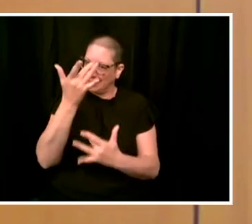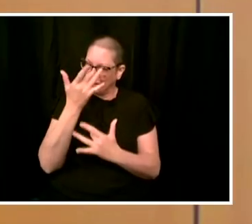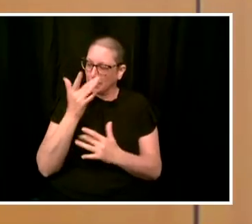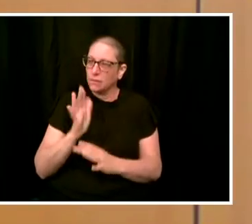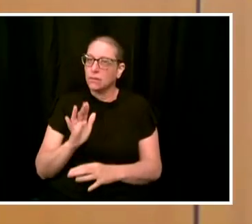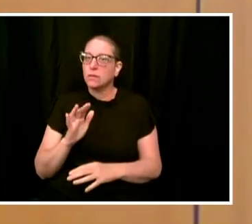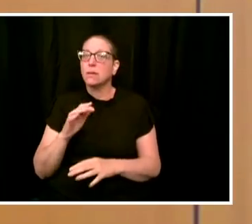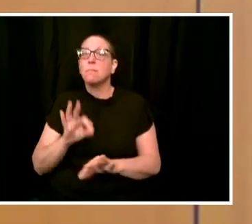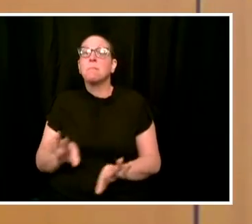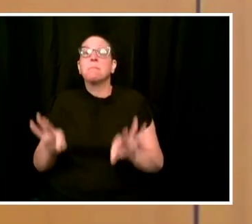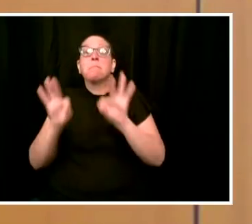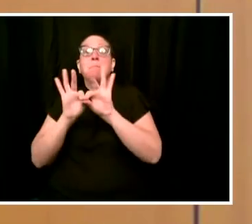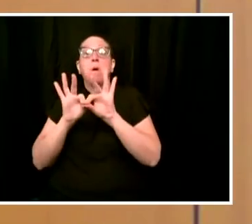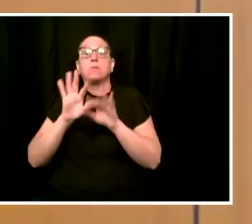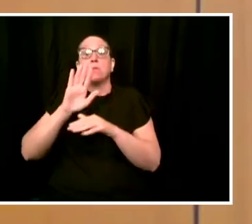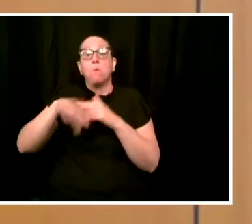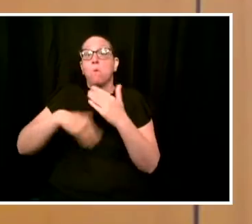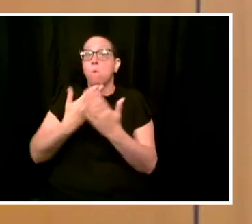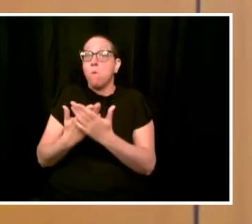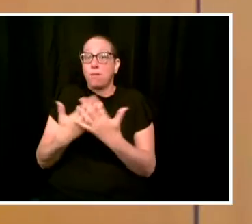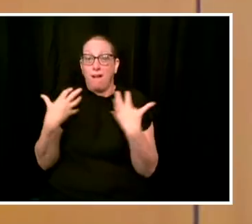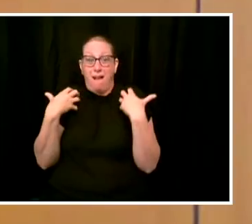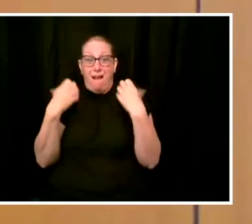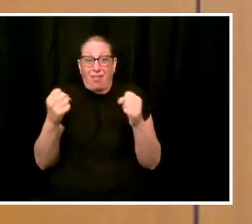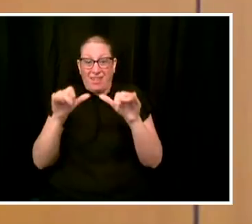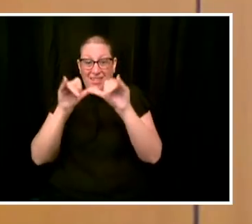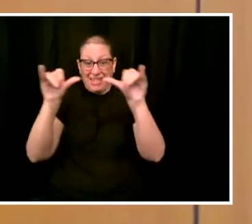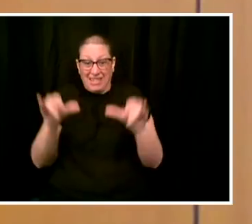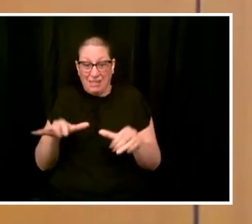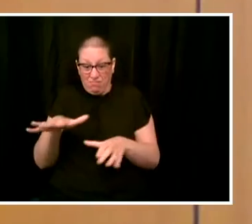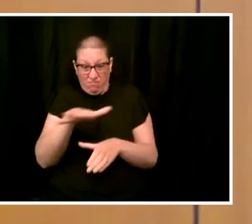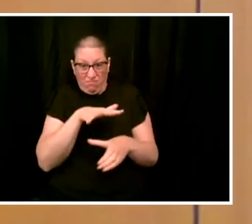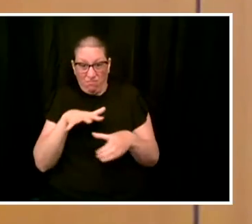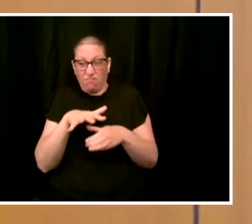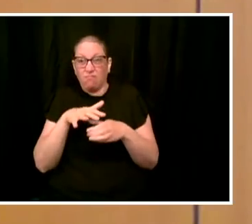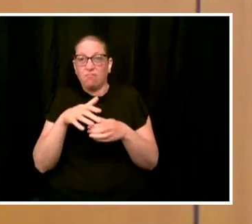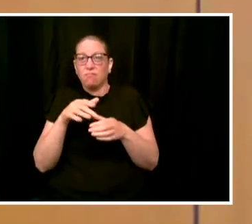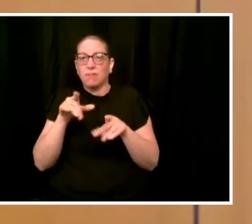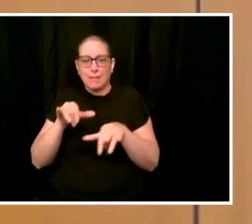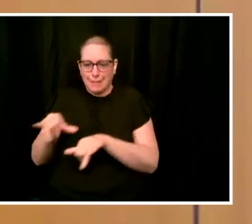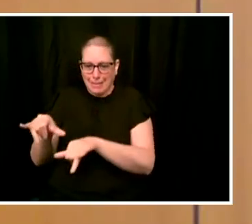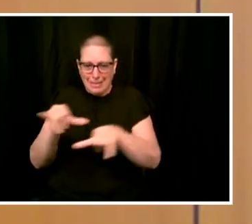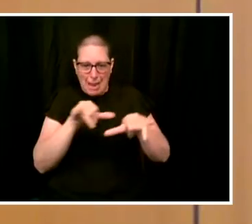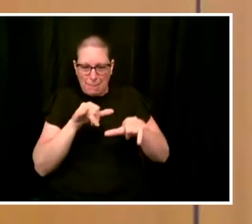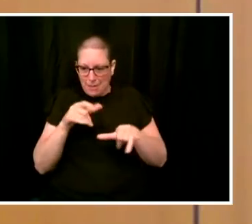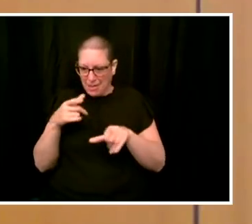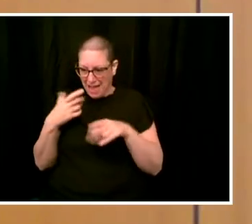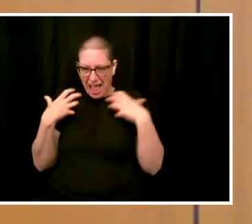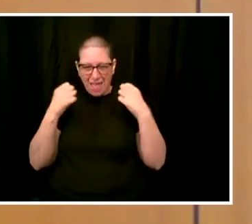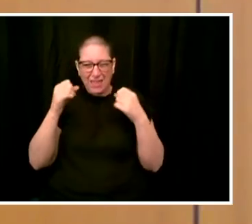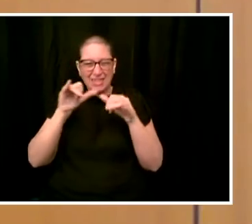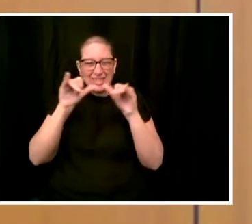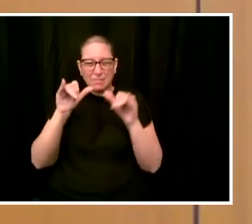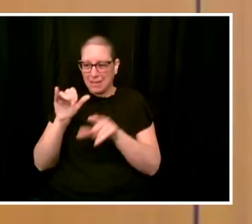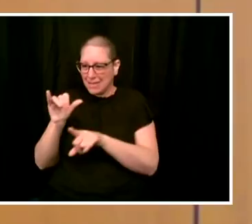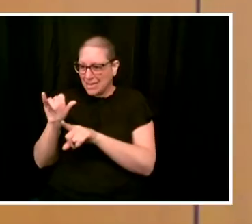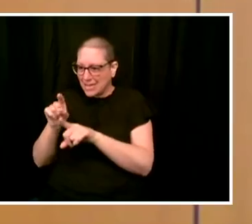PROVIDERS, IT'S IMPORTANT TO HAVE CONSISTENCY BECAUSE WEALL NEED TO BE AS A CLINICAL COMNMUITY CLEAR OABWUT HAT ARE